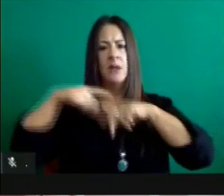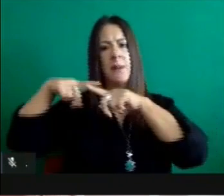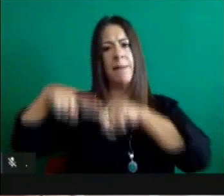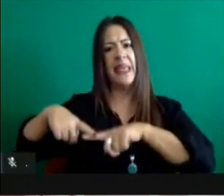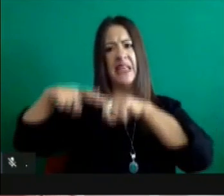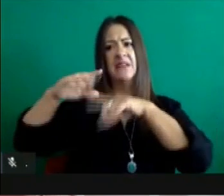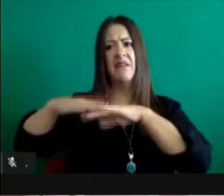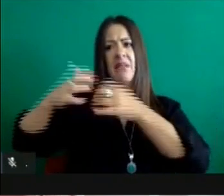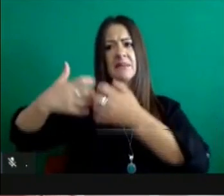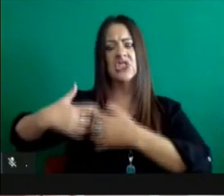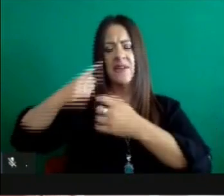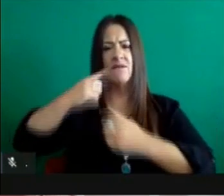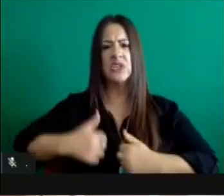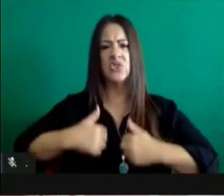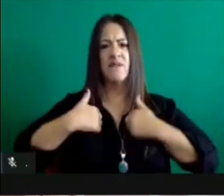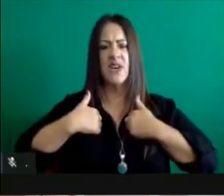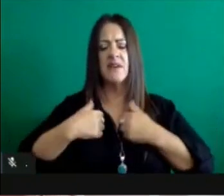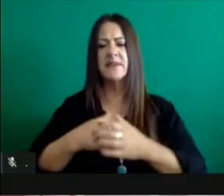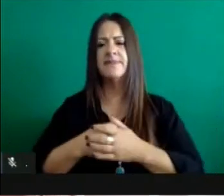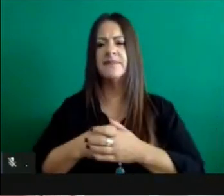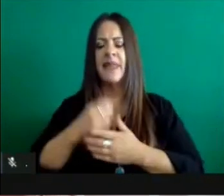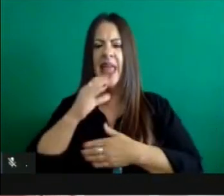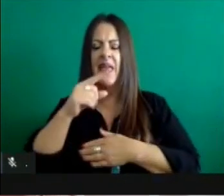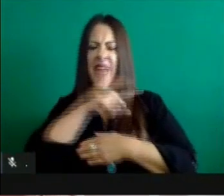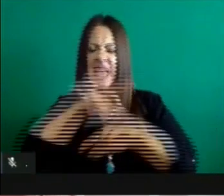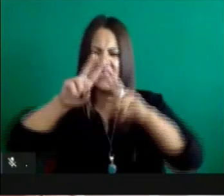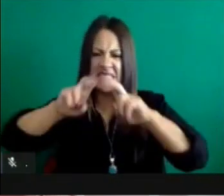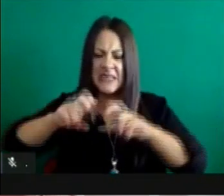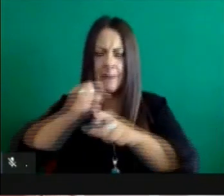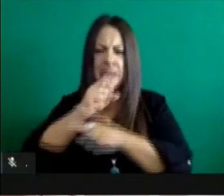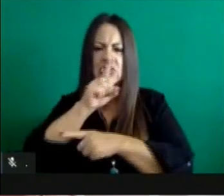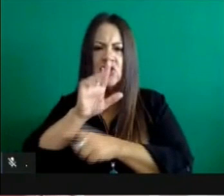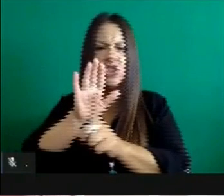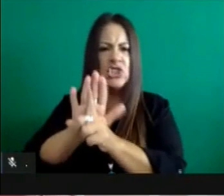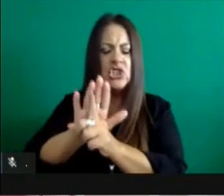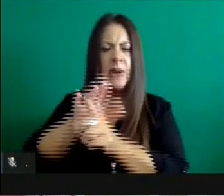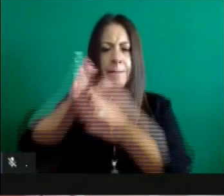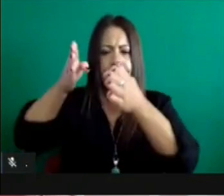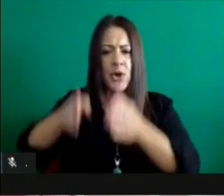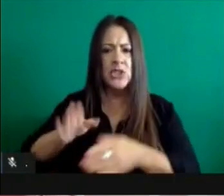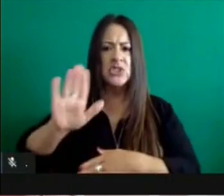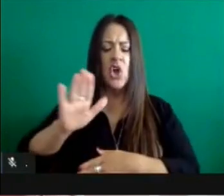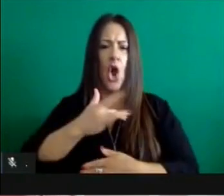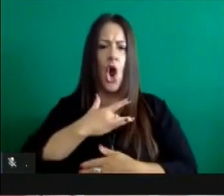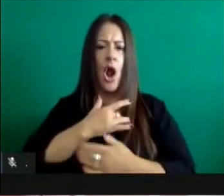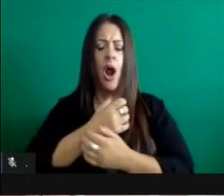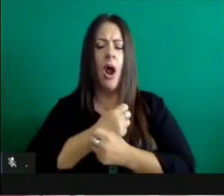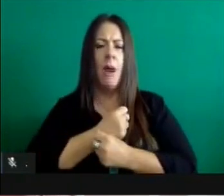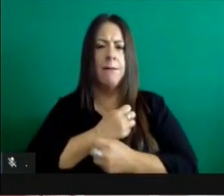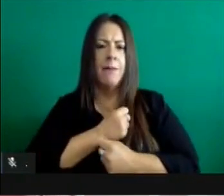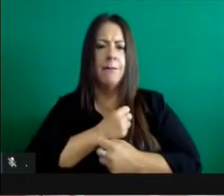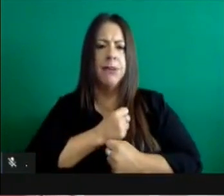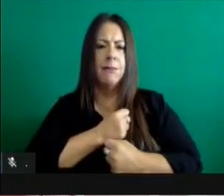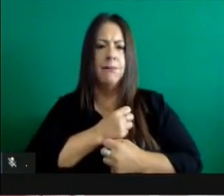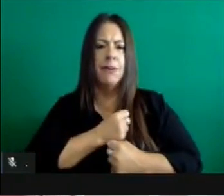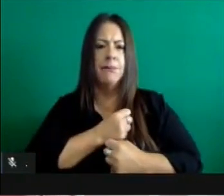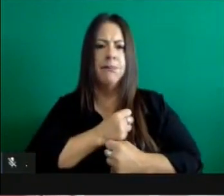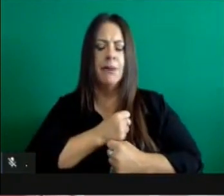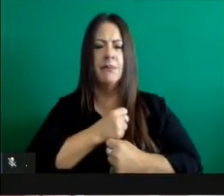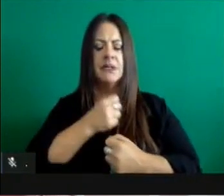WE NEED TO MONITOR BREATHING MACHINES, PATIENTS WHO ARE INTUBATED, RESTING ON VENTILATORS. THE NEED TO MAKE SURE THAT